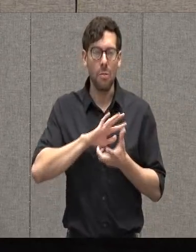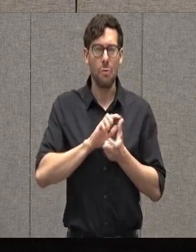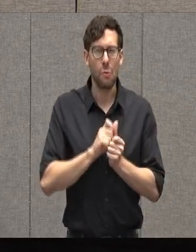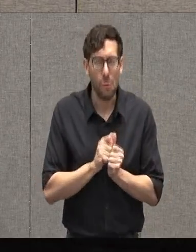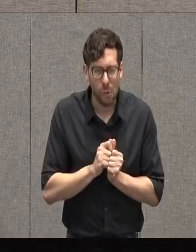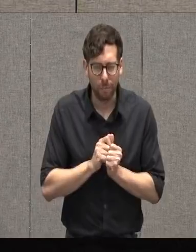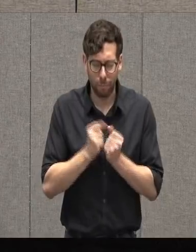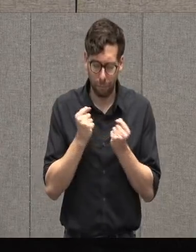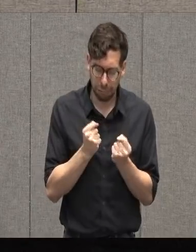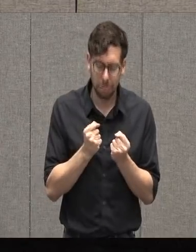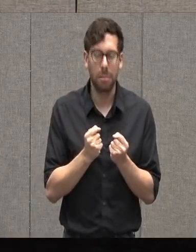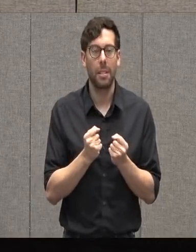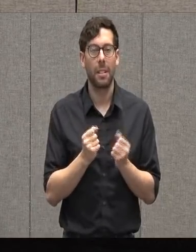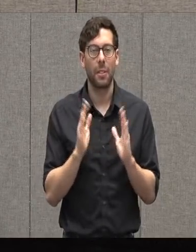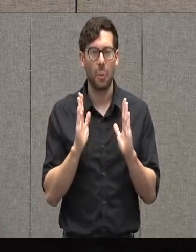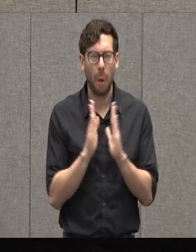Now, when I close my container,